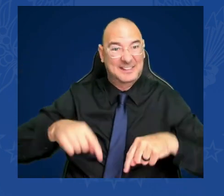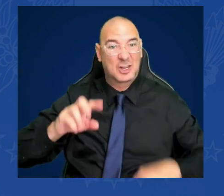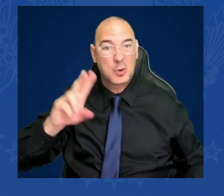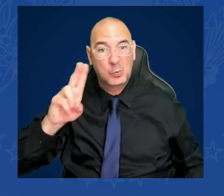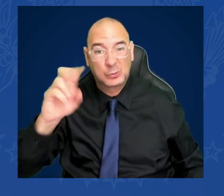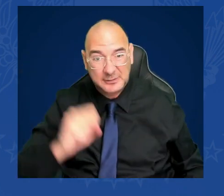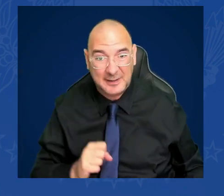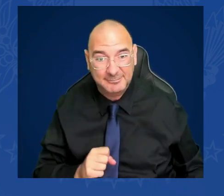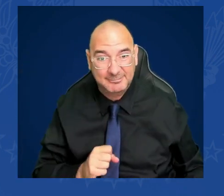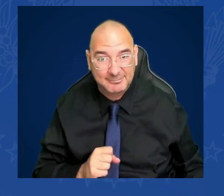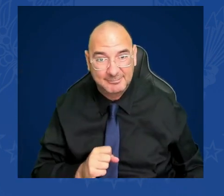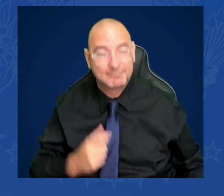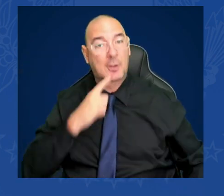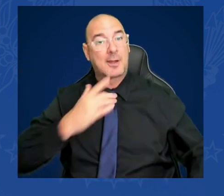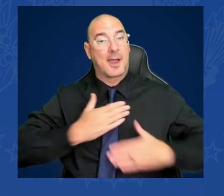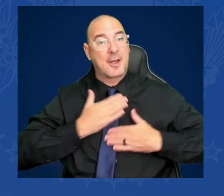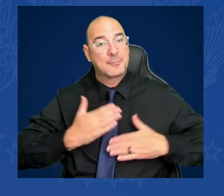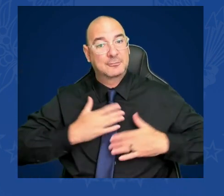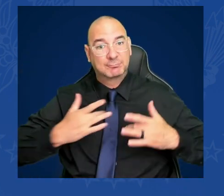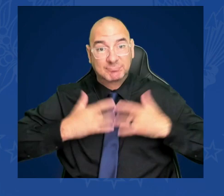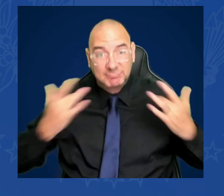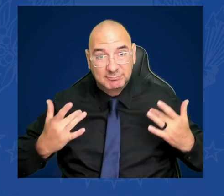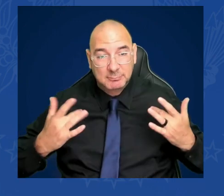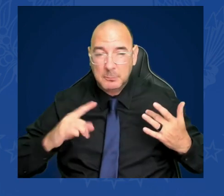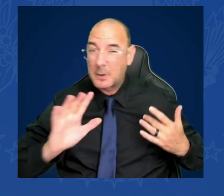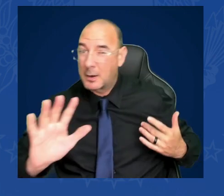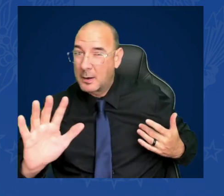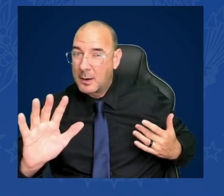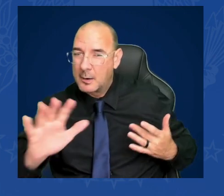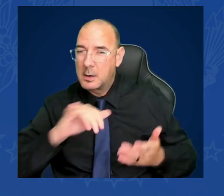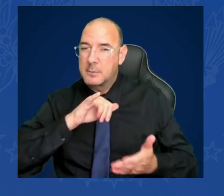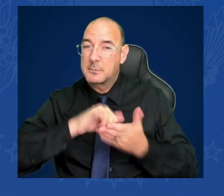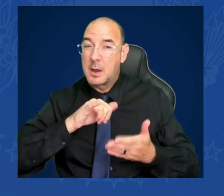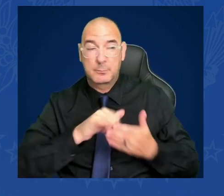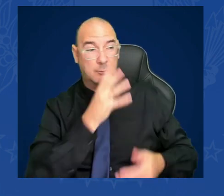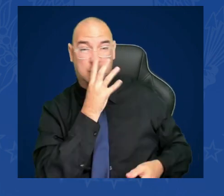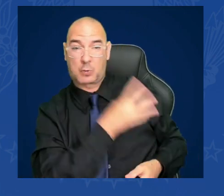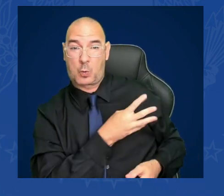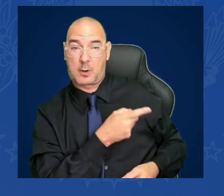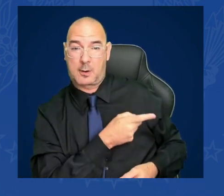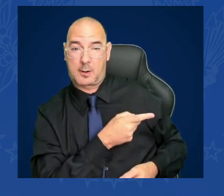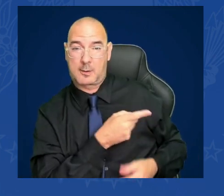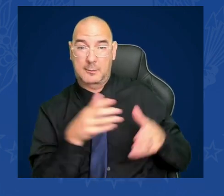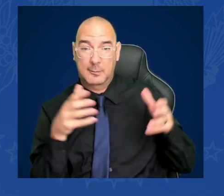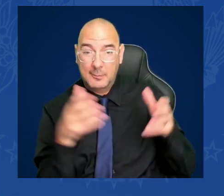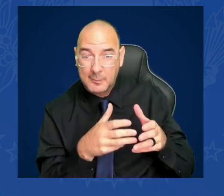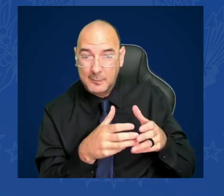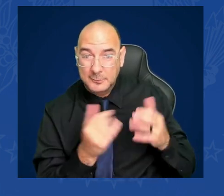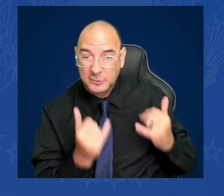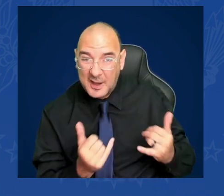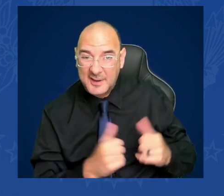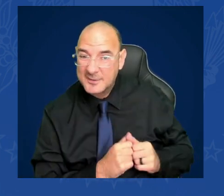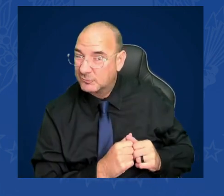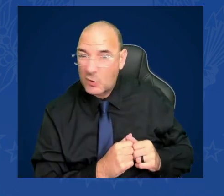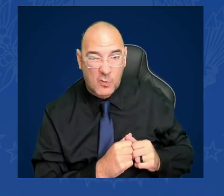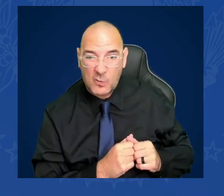but it is impossible to ignore that we gather mere days after a horrific act of hate in Buffalo, New York --